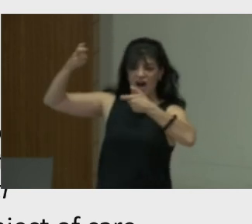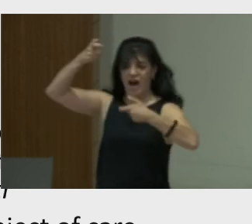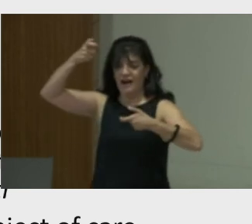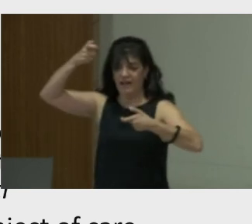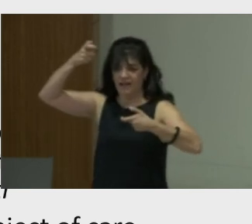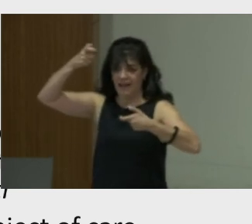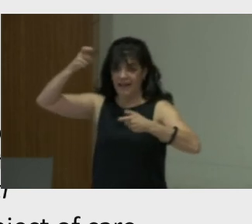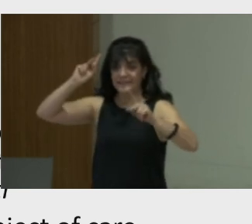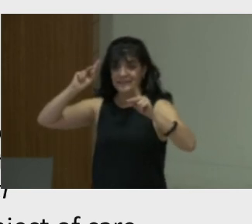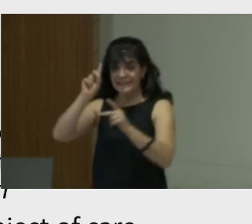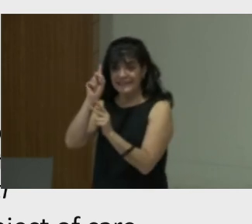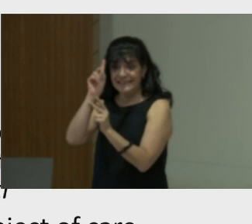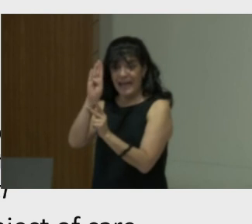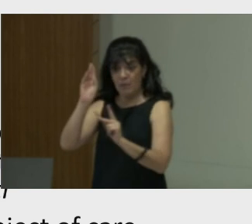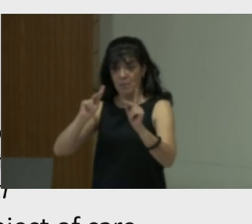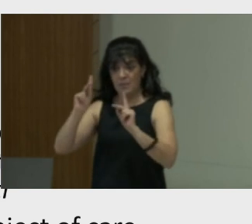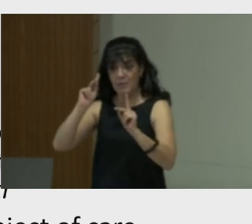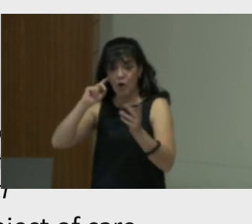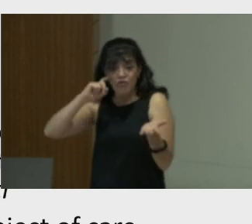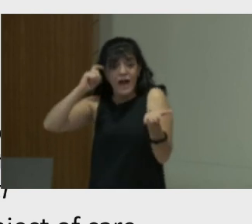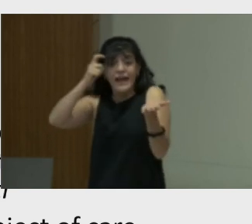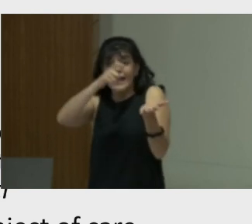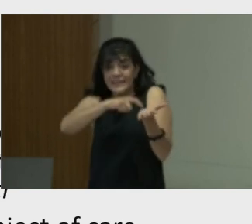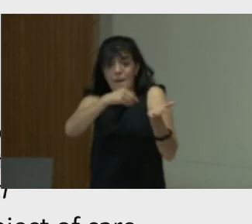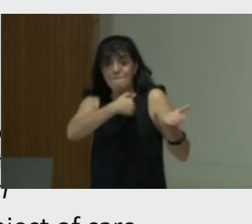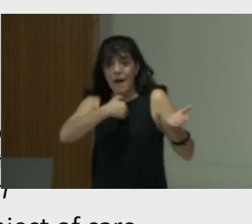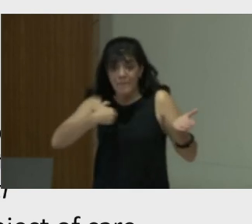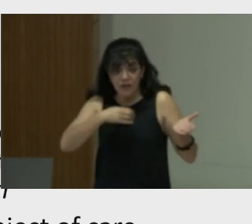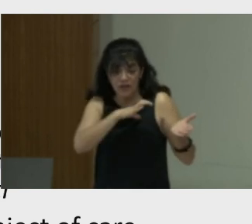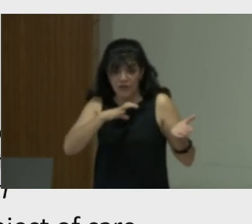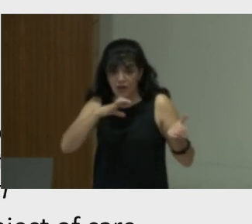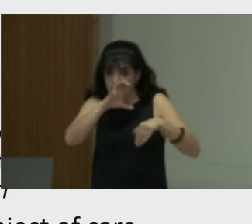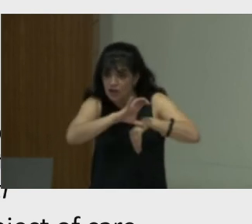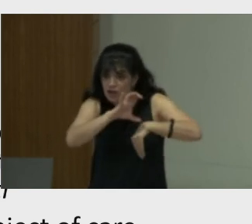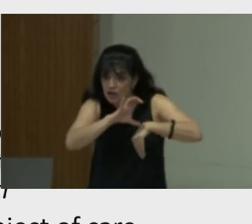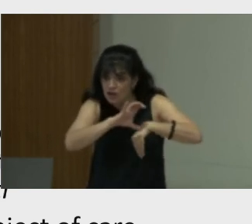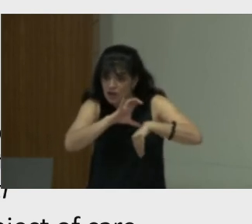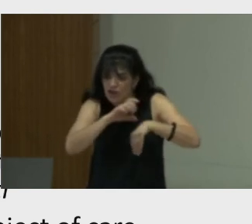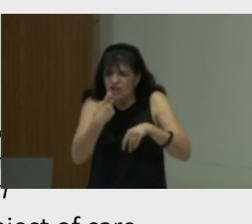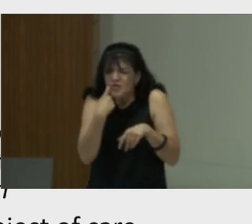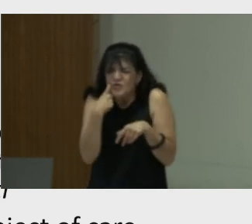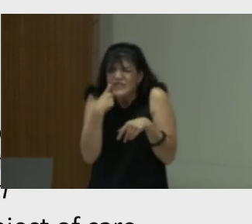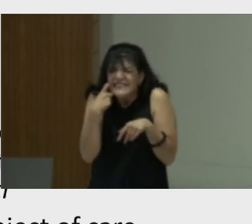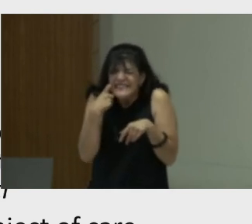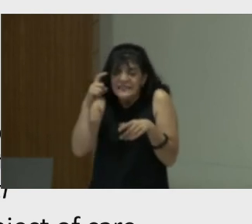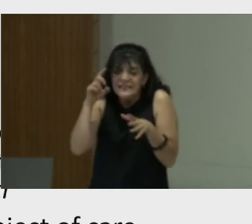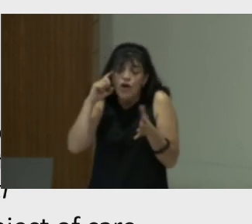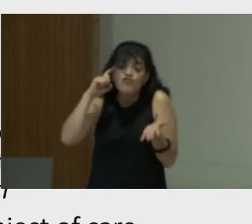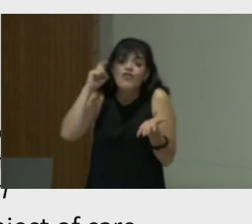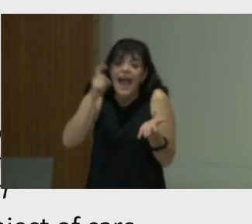have only recently become recognised as members of the church rather than objects of its care.